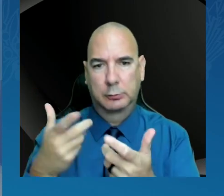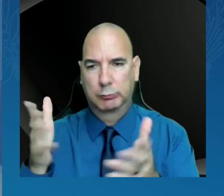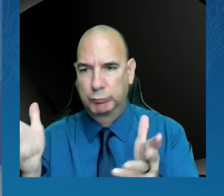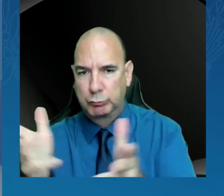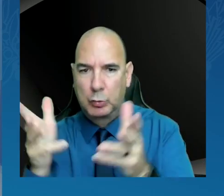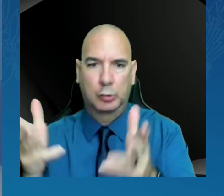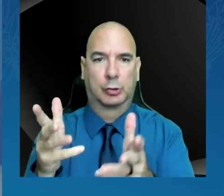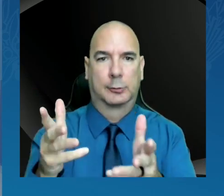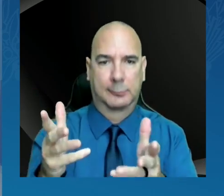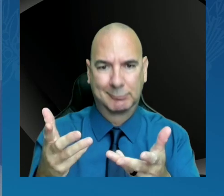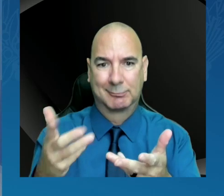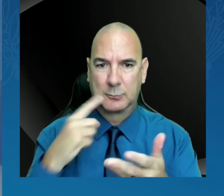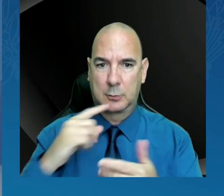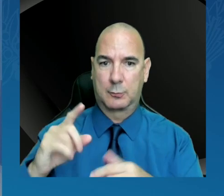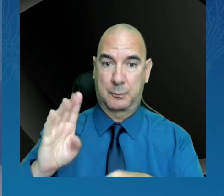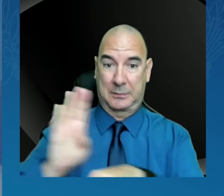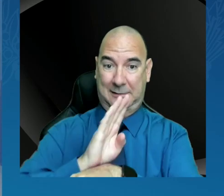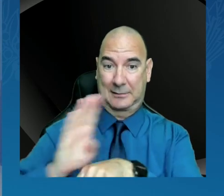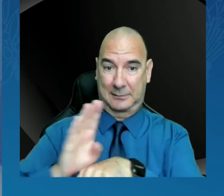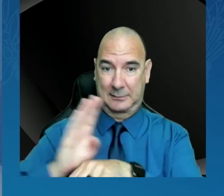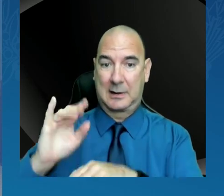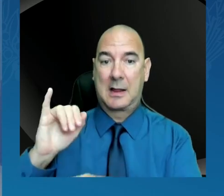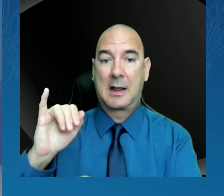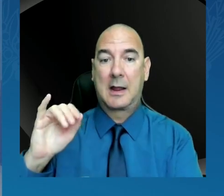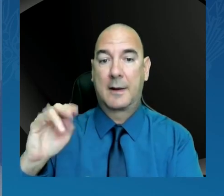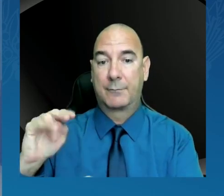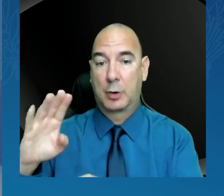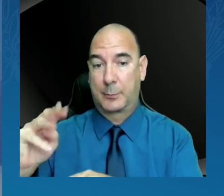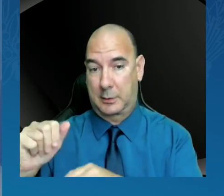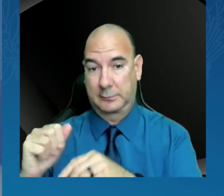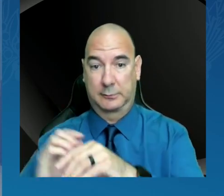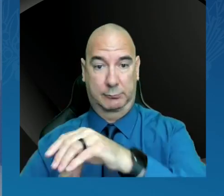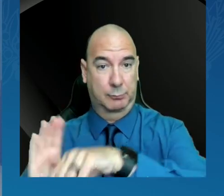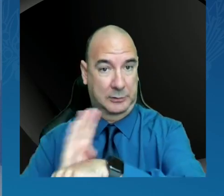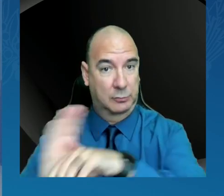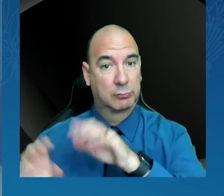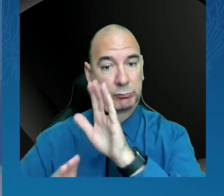Today's summit, however, is focused on the commitments